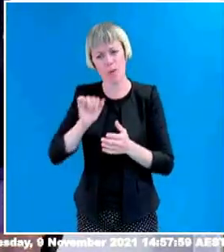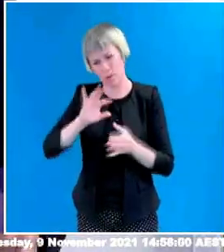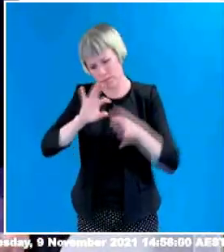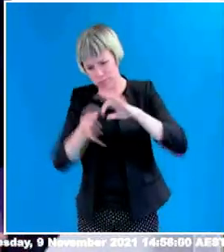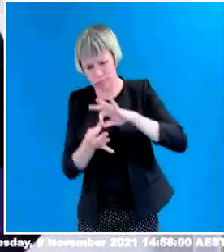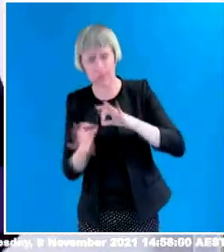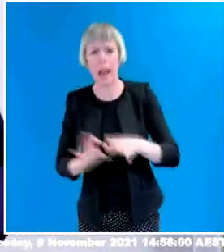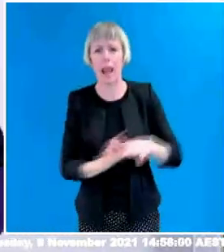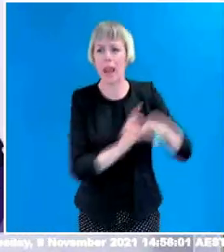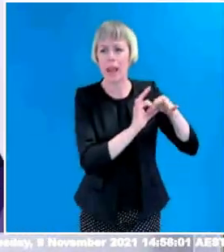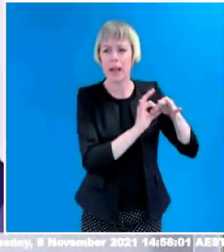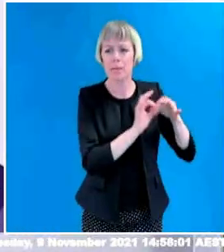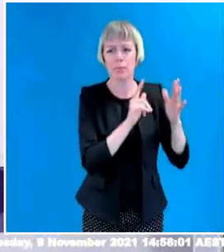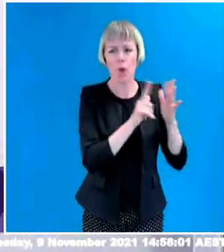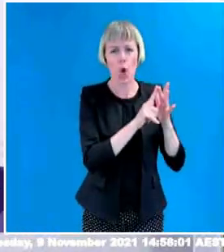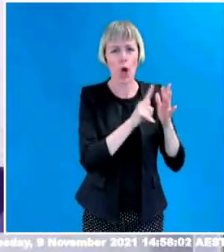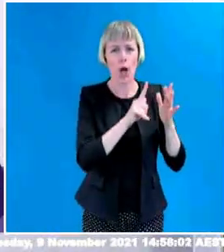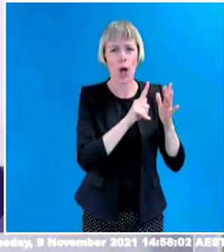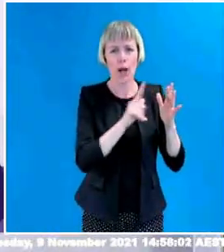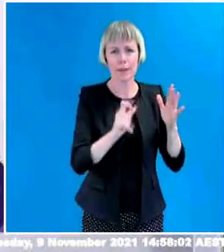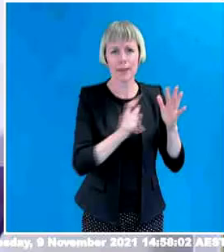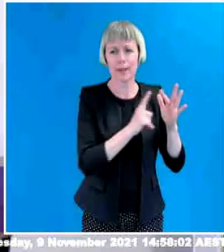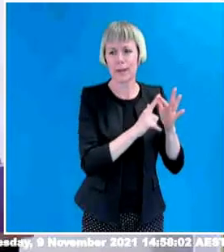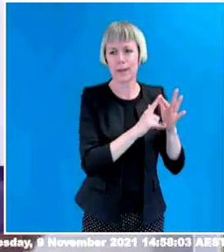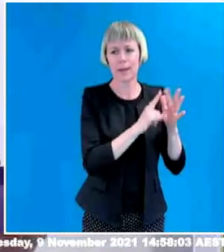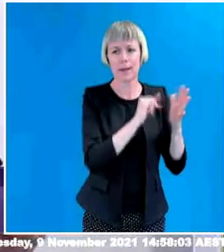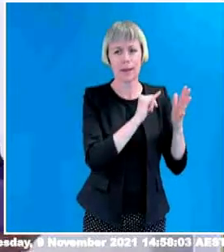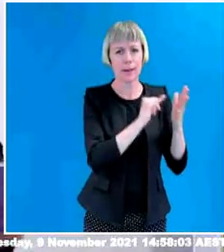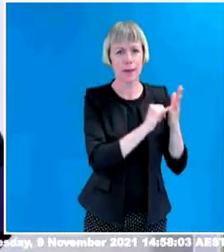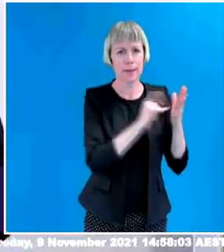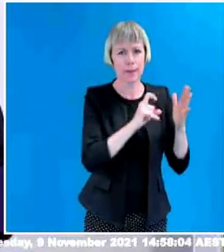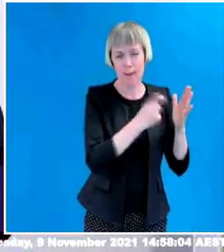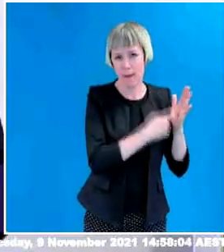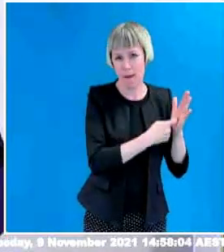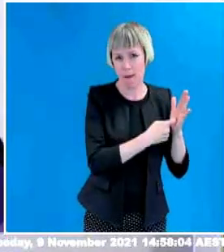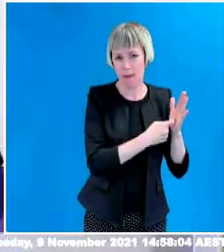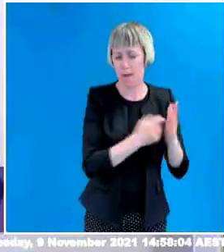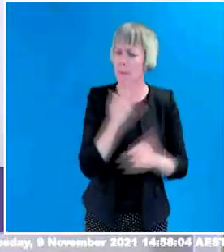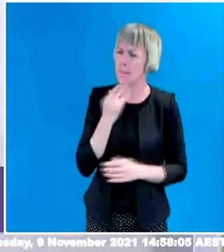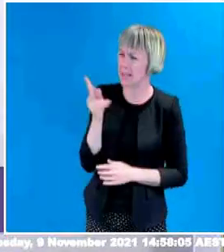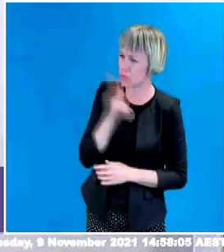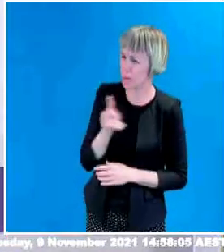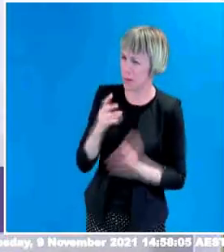Could I ask you to repeat the paragraph number? Paragraph 13 on page 4.